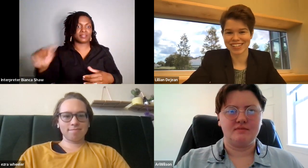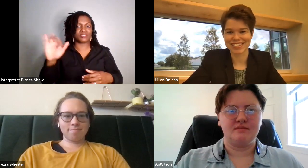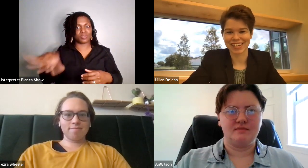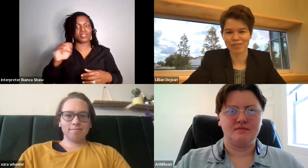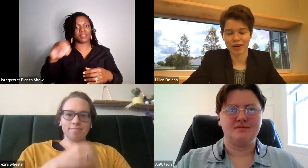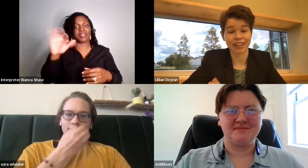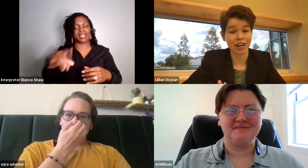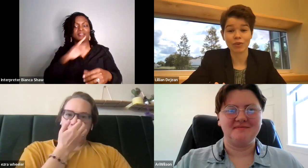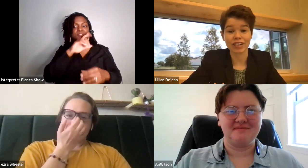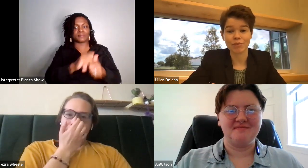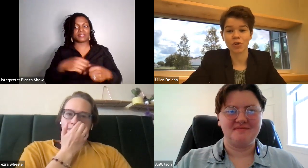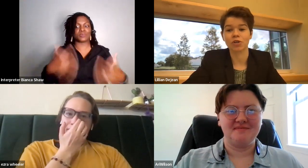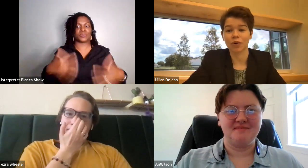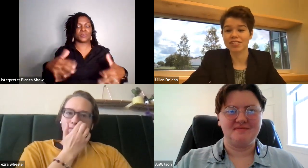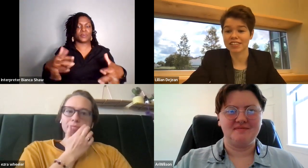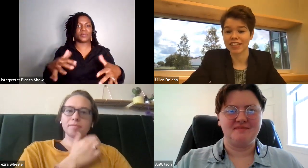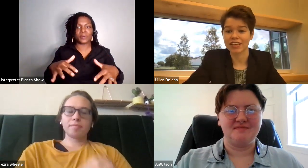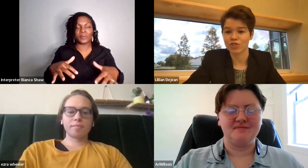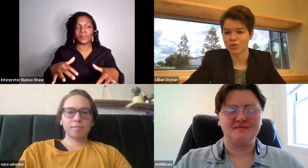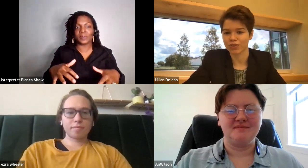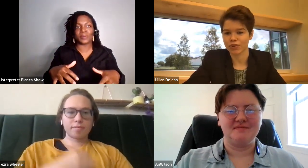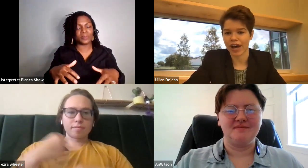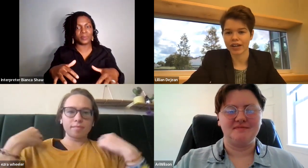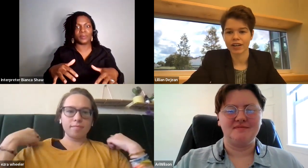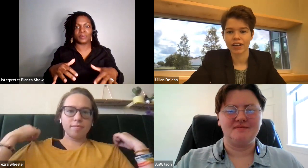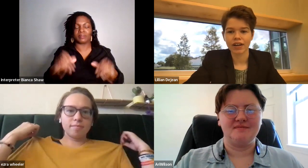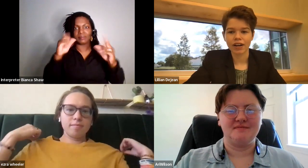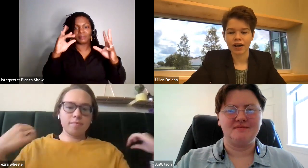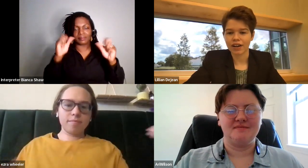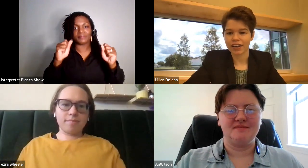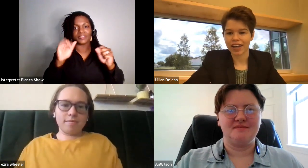Statistic, but are really important point. So thank you, George, for that.